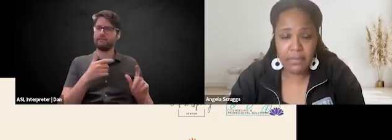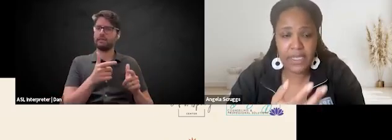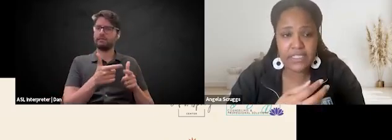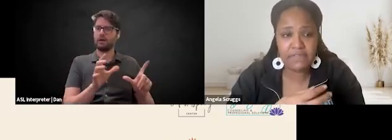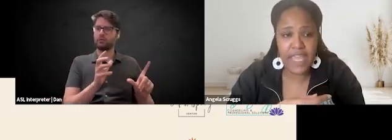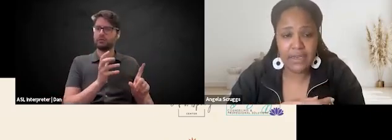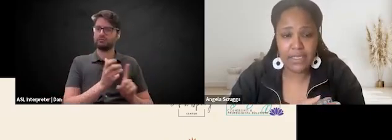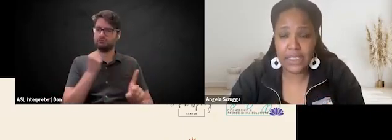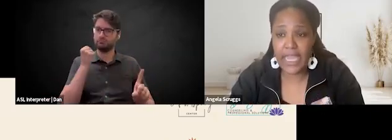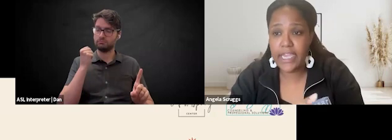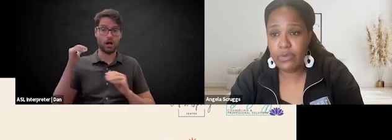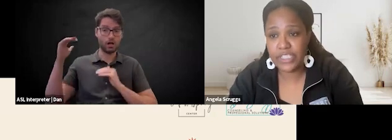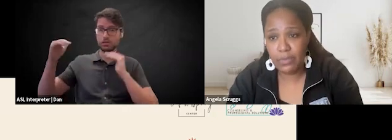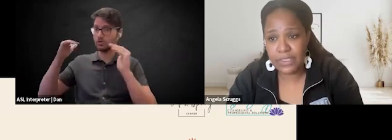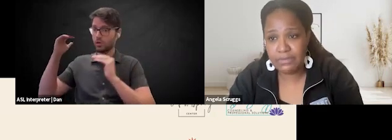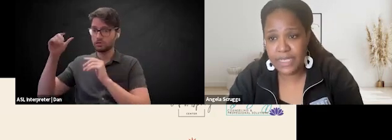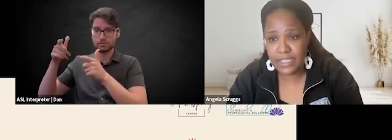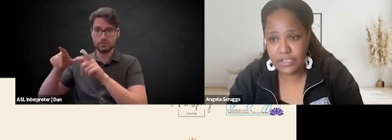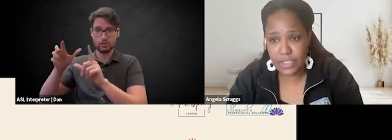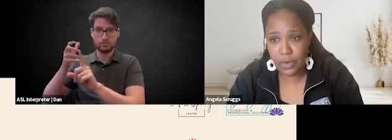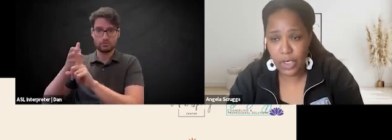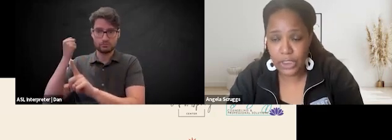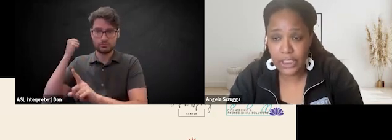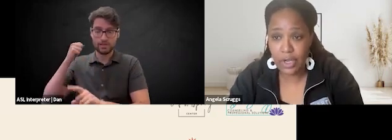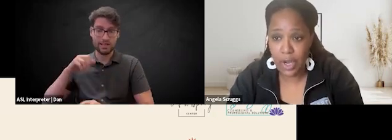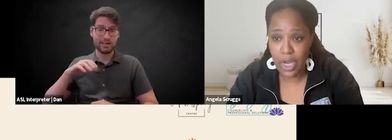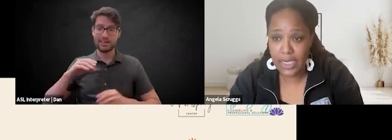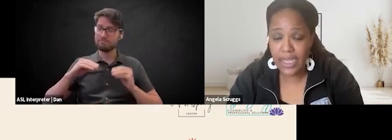because of that language that was missing so early on.